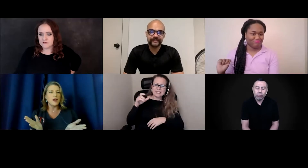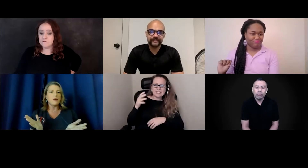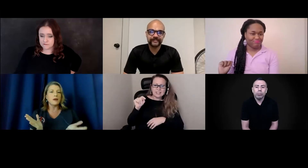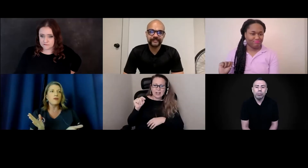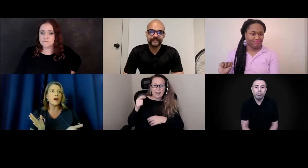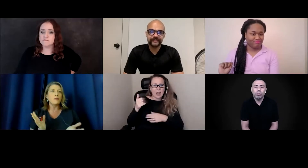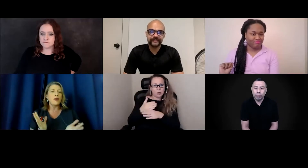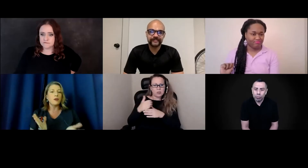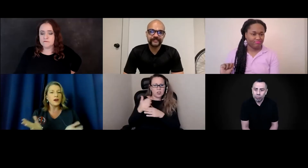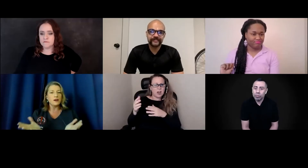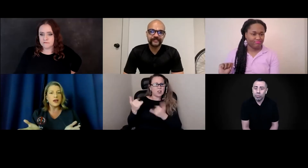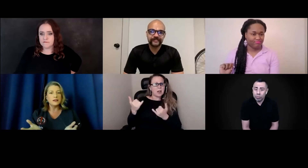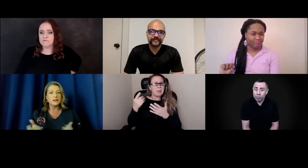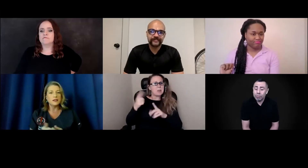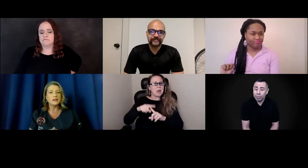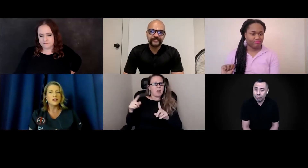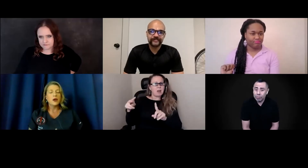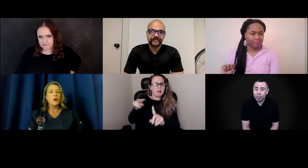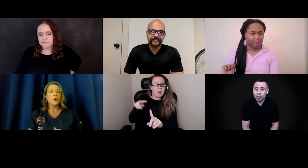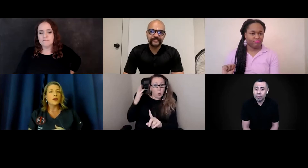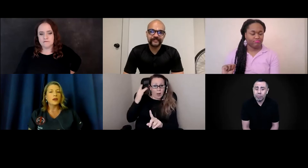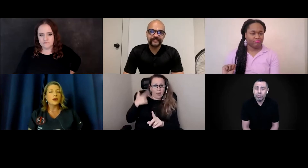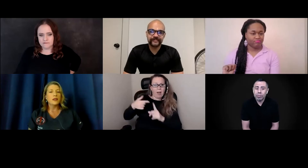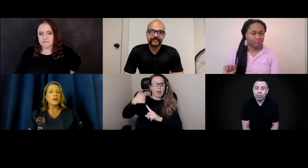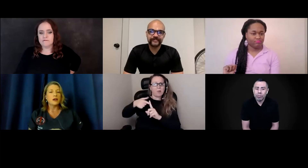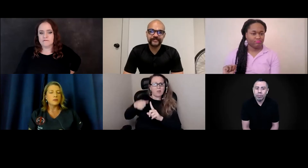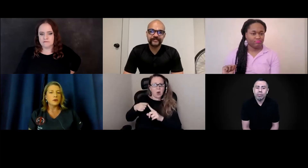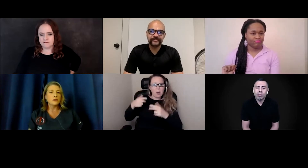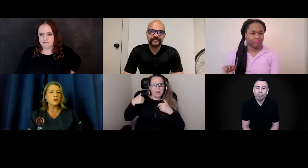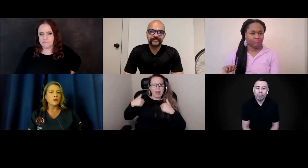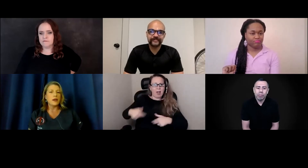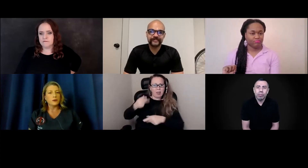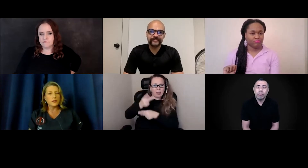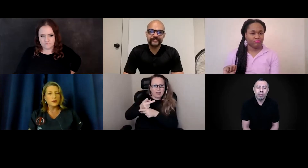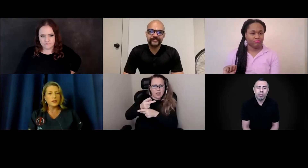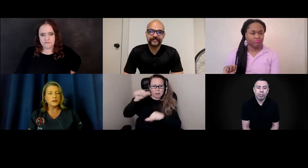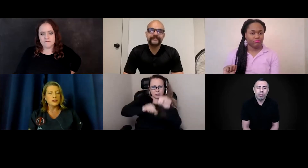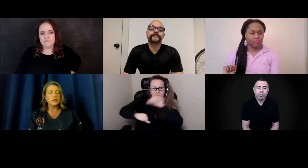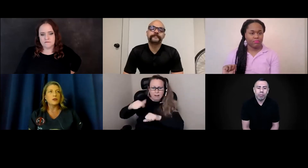coming from healthcare sciences, working in the hospitals with medical students, doing